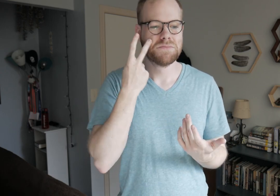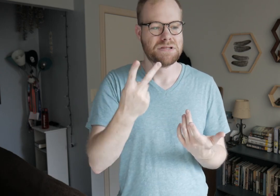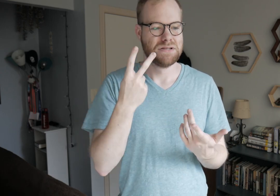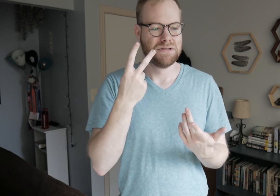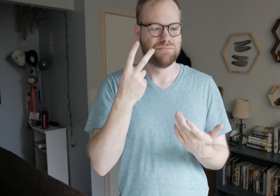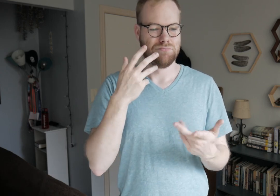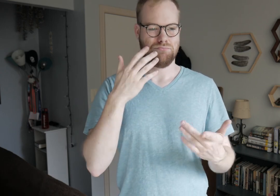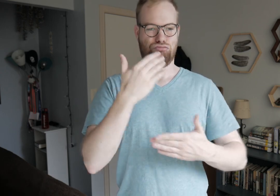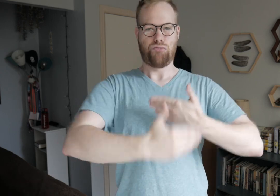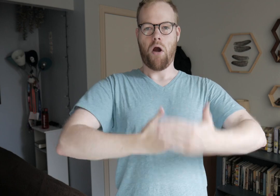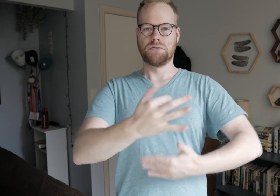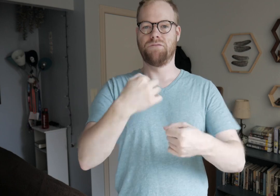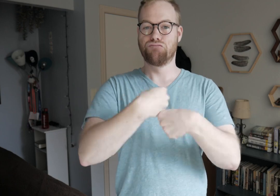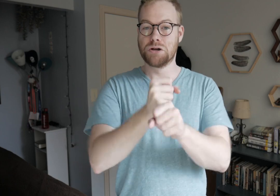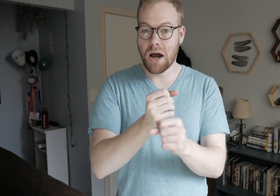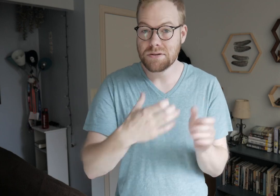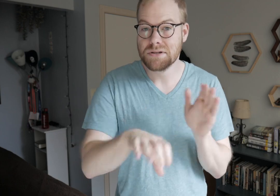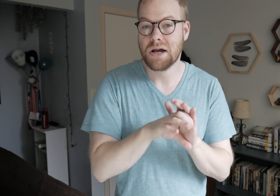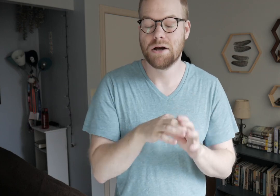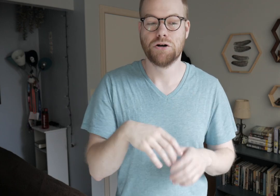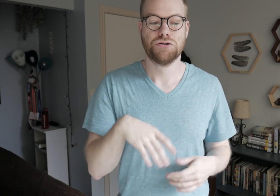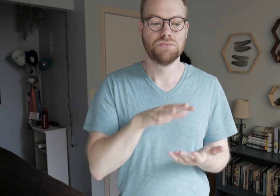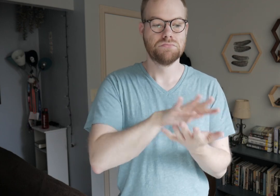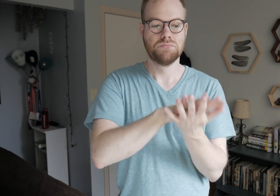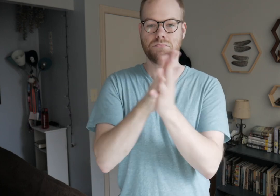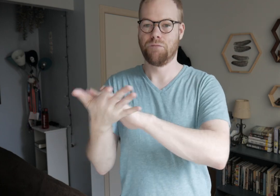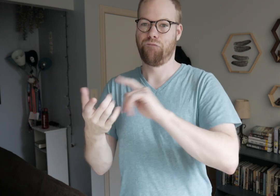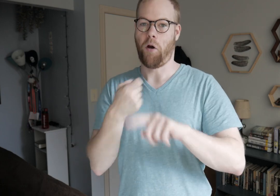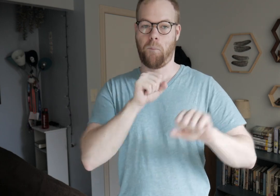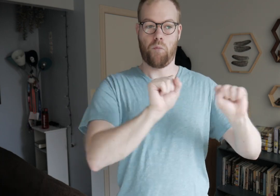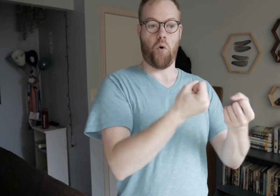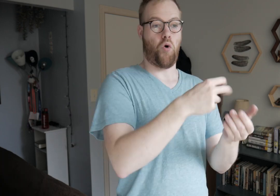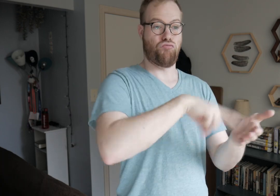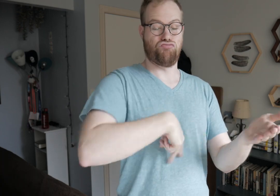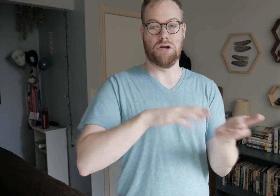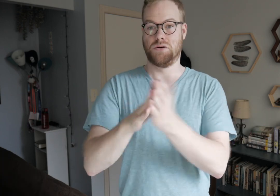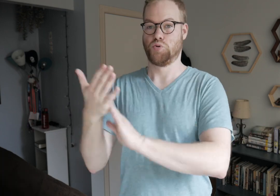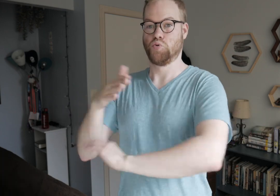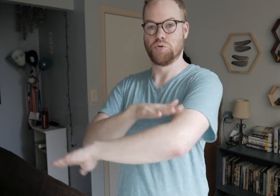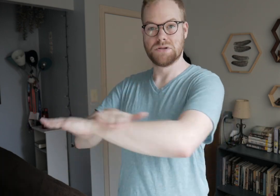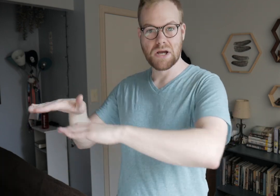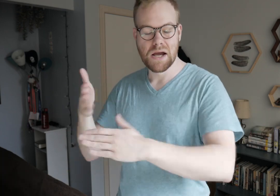Seeing the process of creating characters, the evolution from cold reads to the stage.